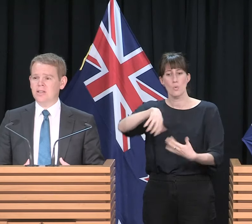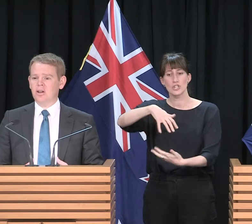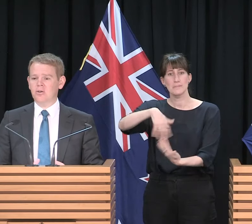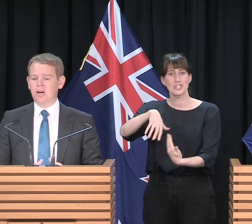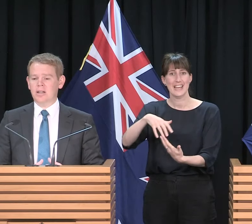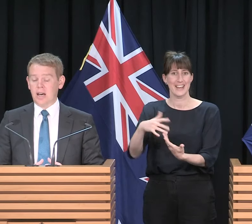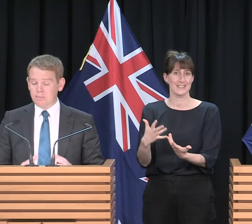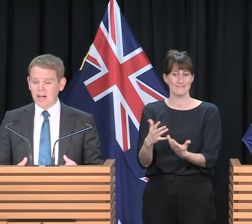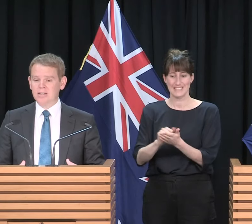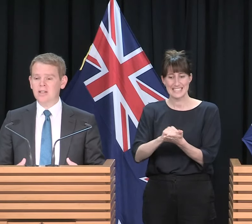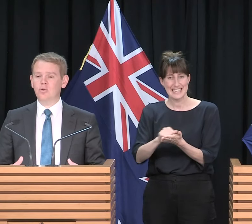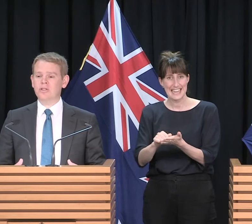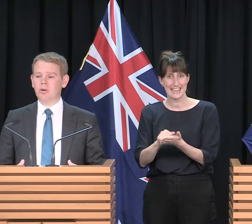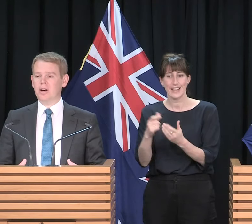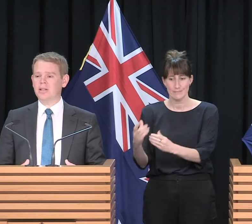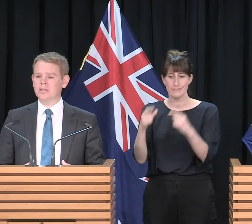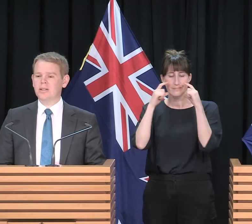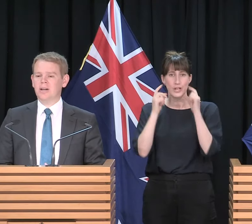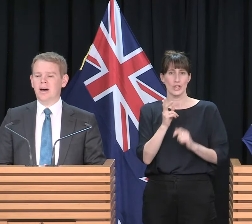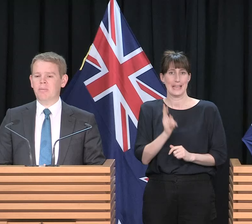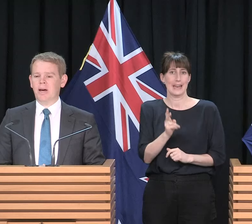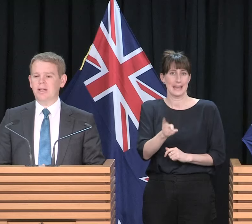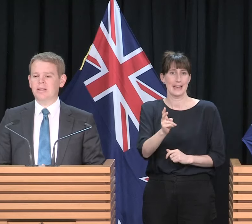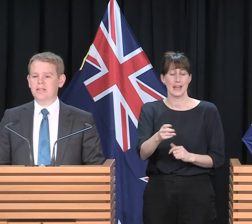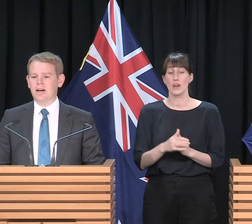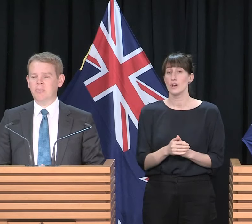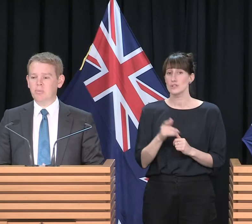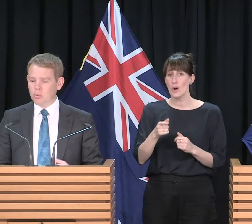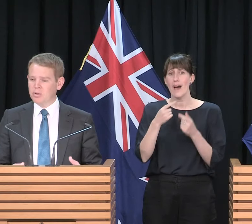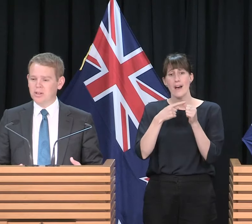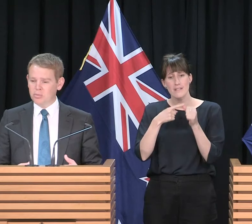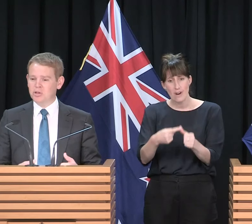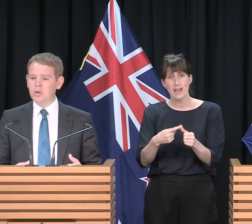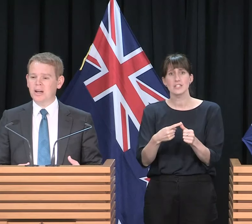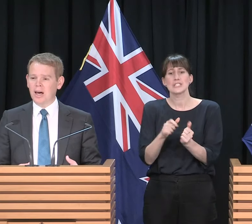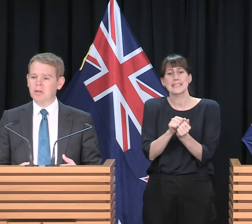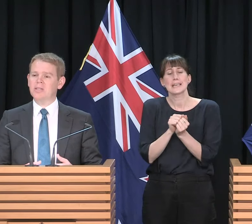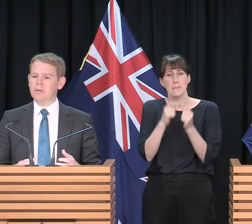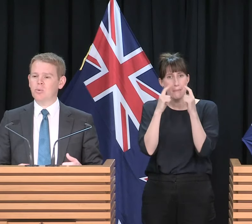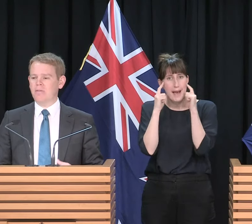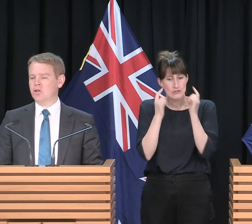while we do that. As a government, we will continue